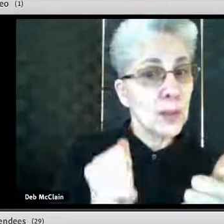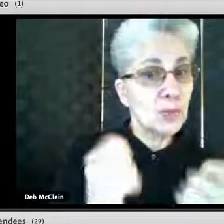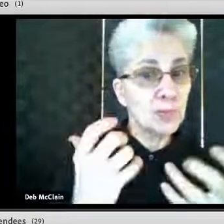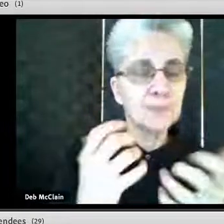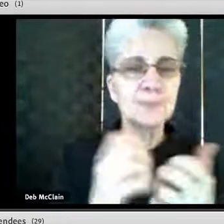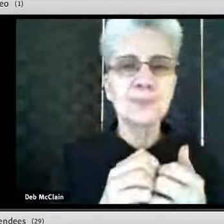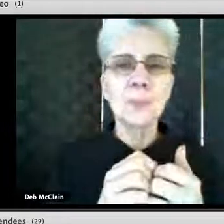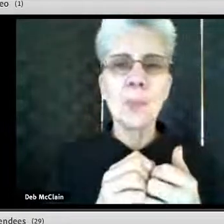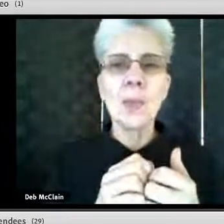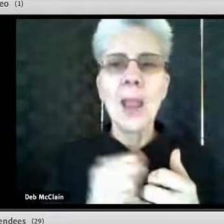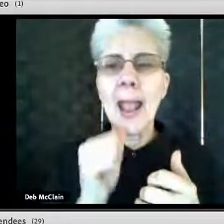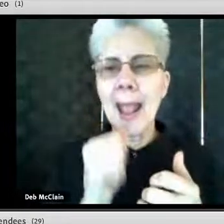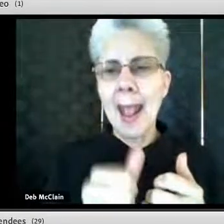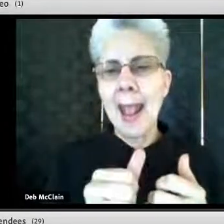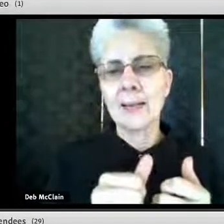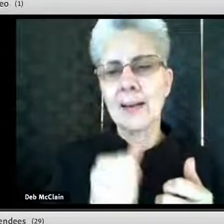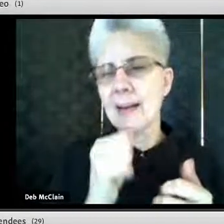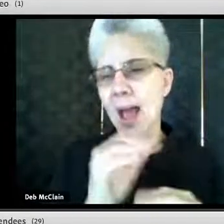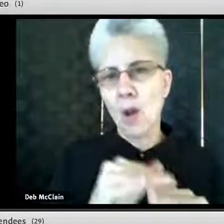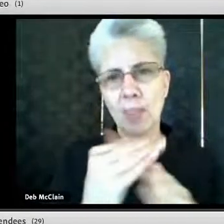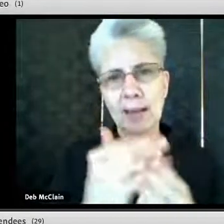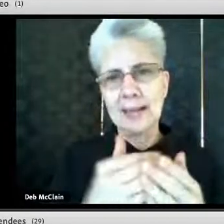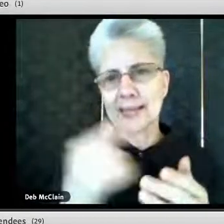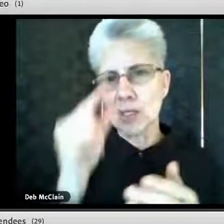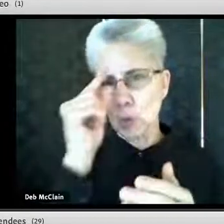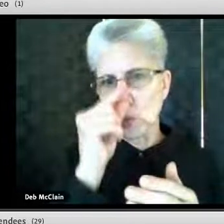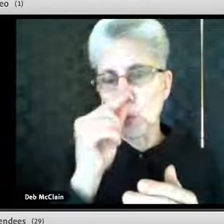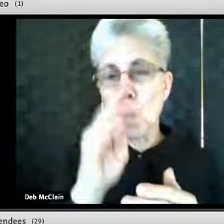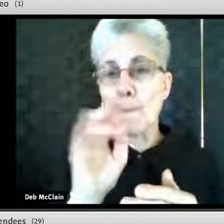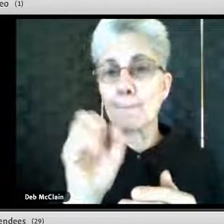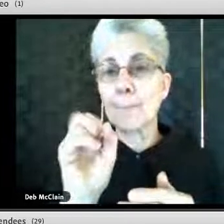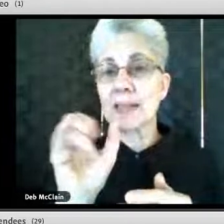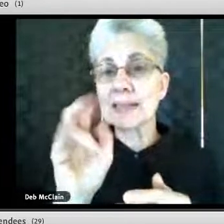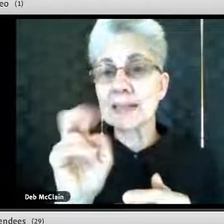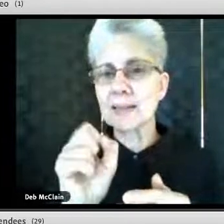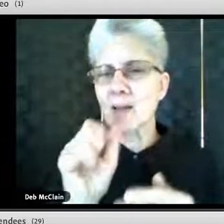And not on this is Google Business. It's almost a social media, not quite.